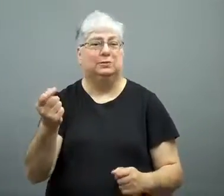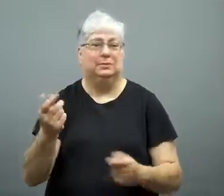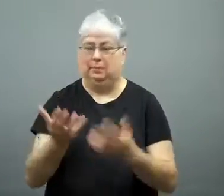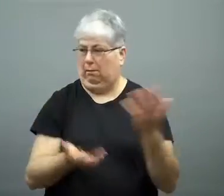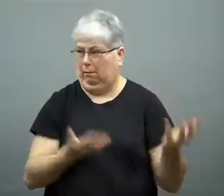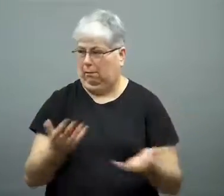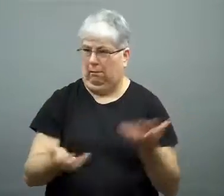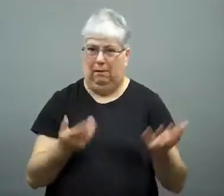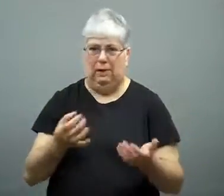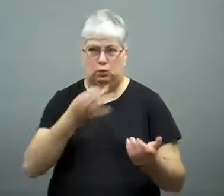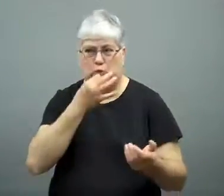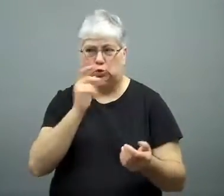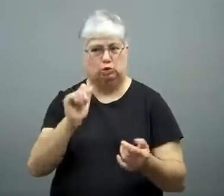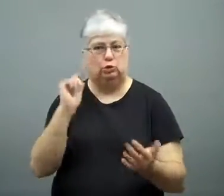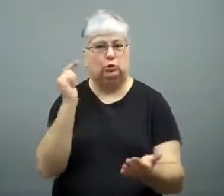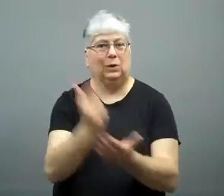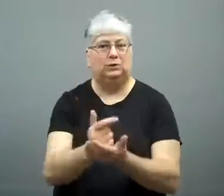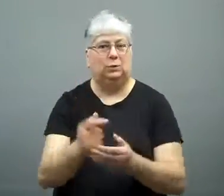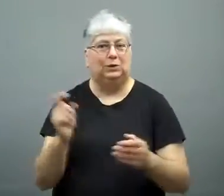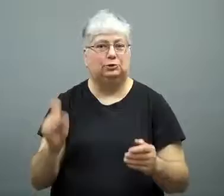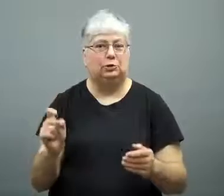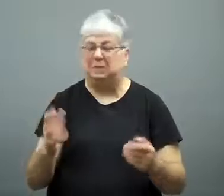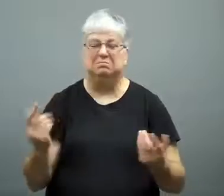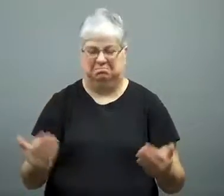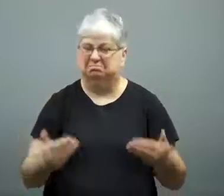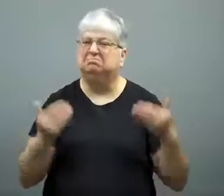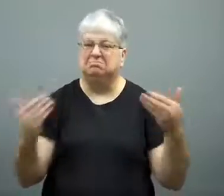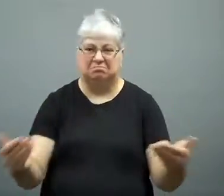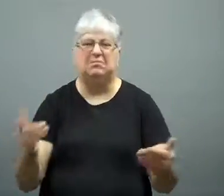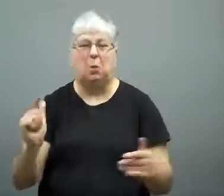They were to hold their graduation very soon.